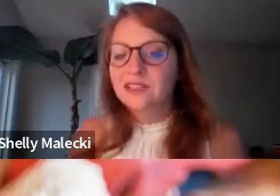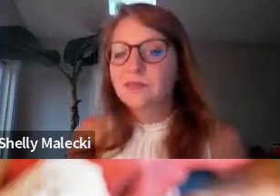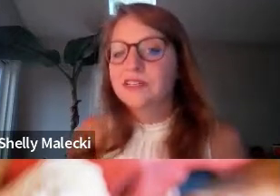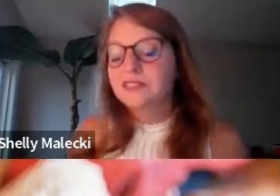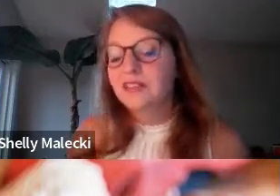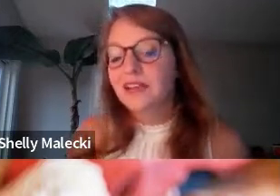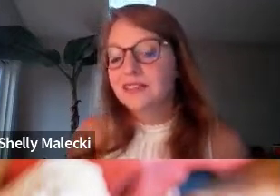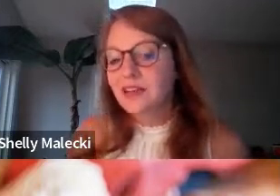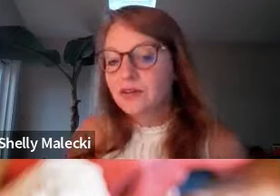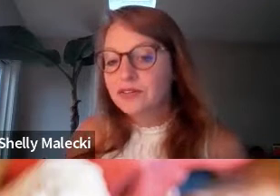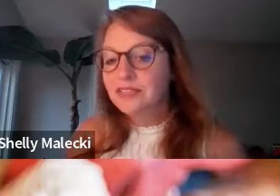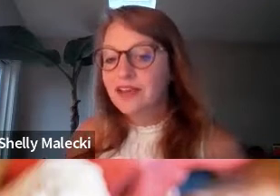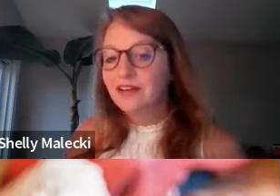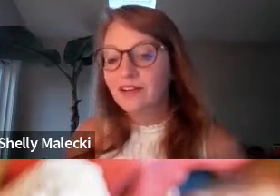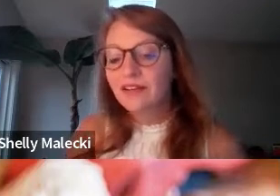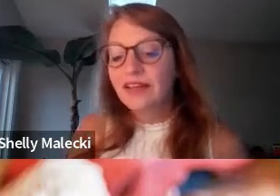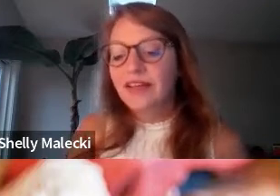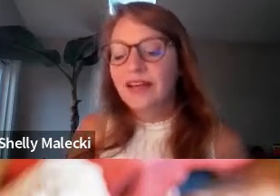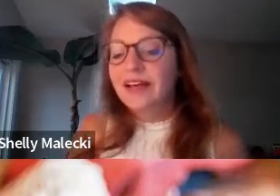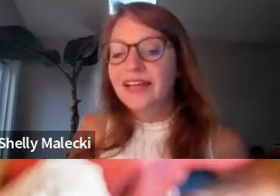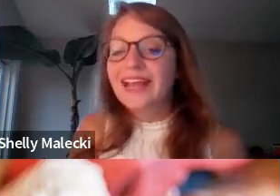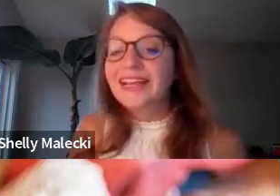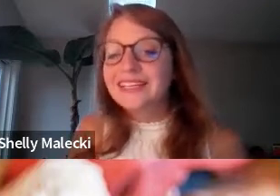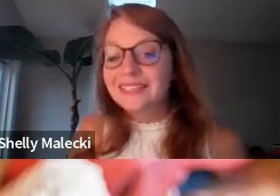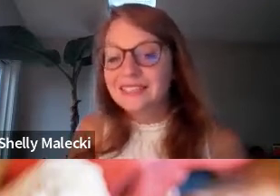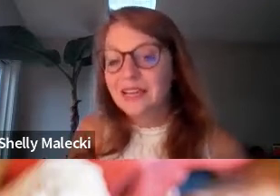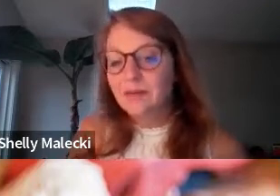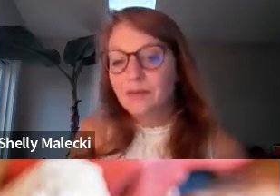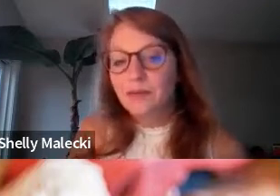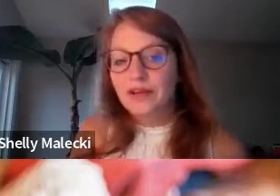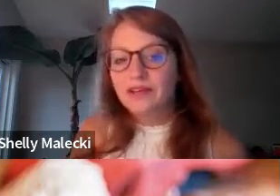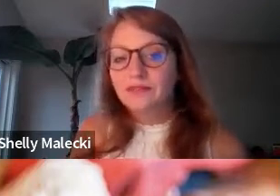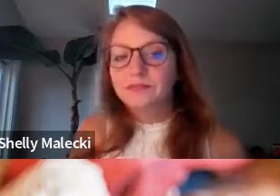especially as they go to scale in any sustainable way.